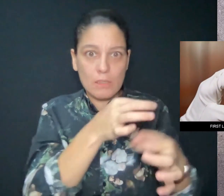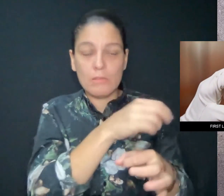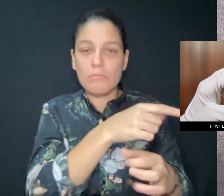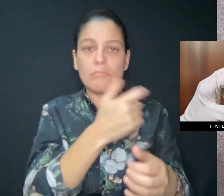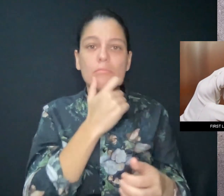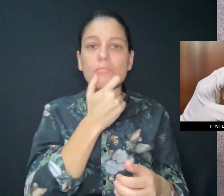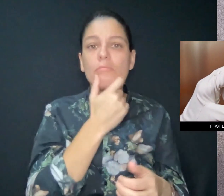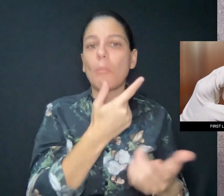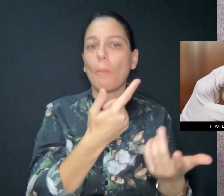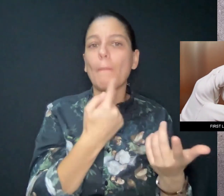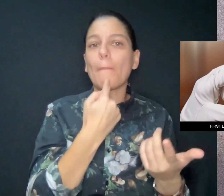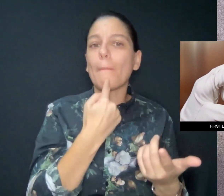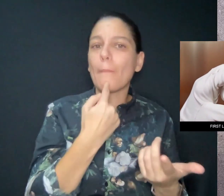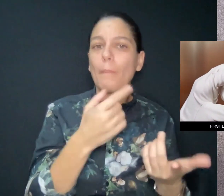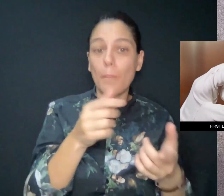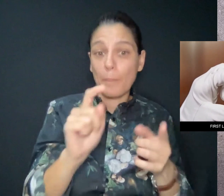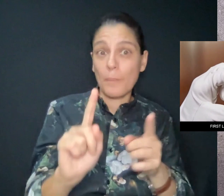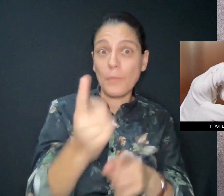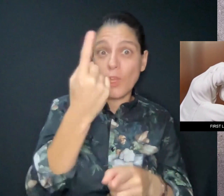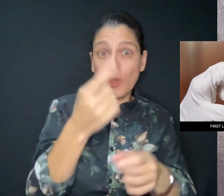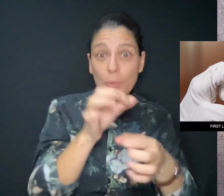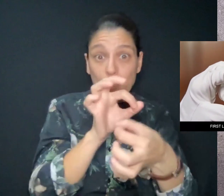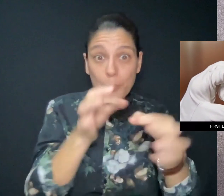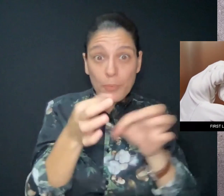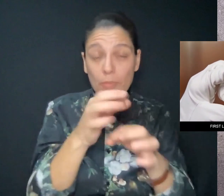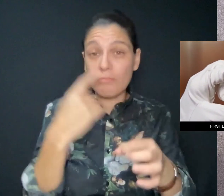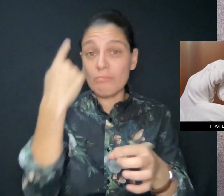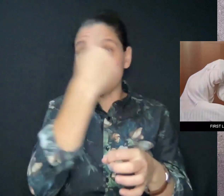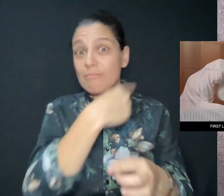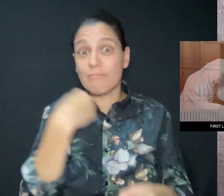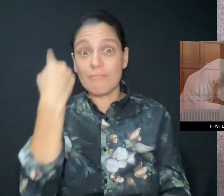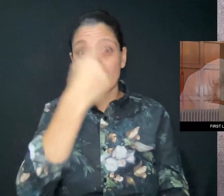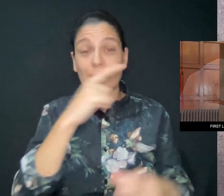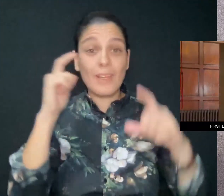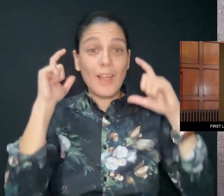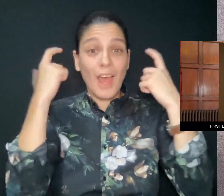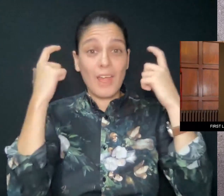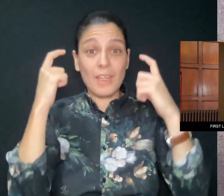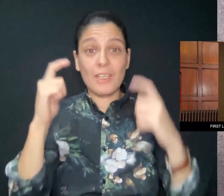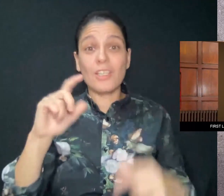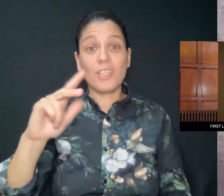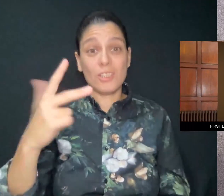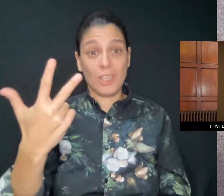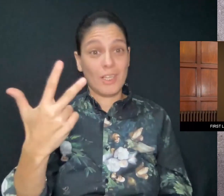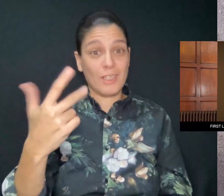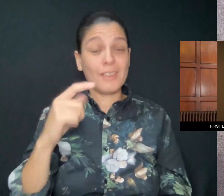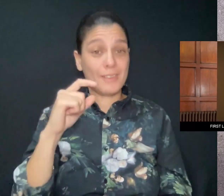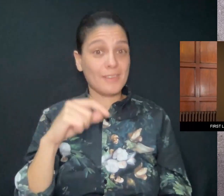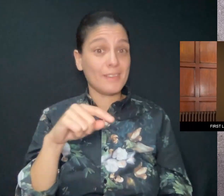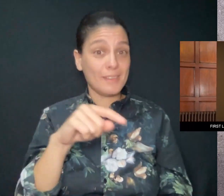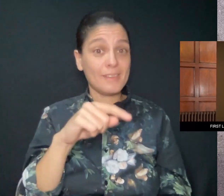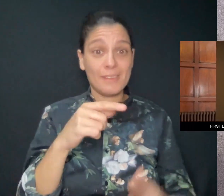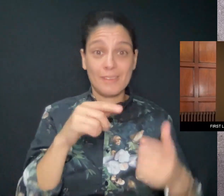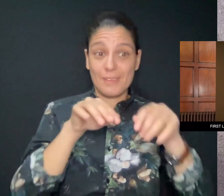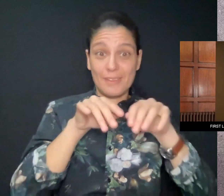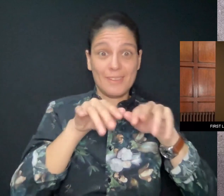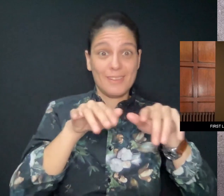maker of UK coins says the first coins with King Charles III's image will enter circulation